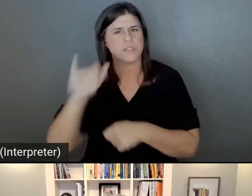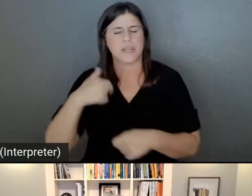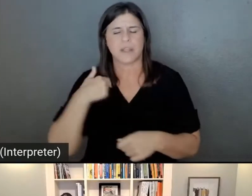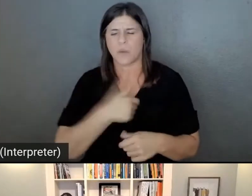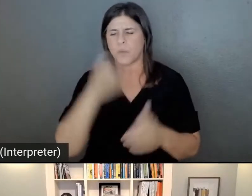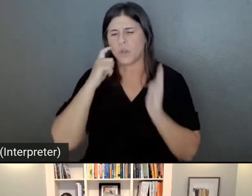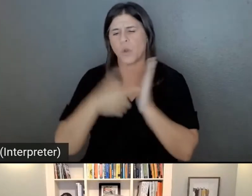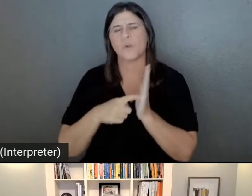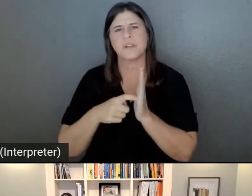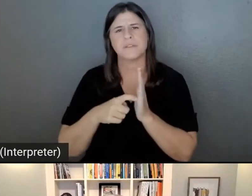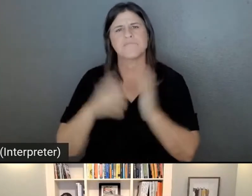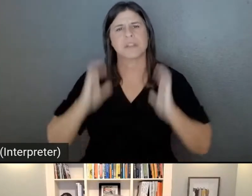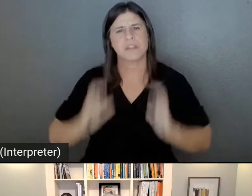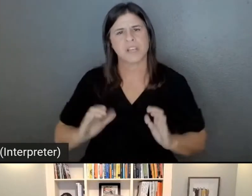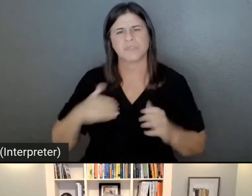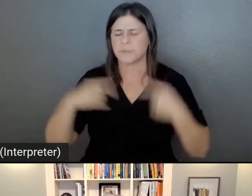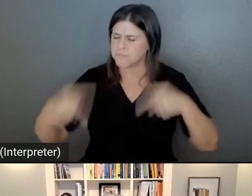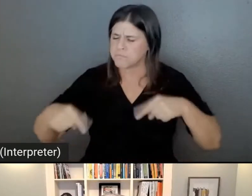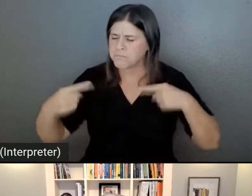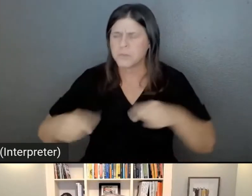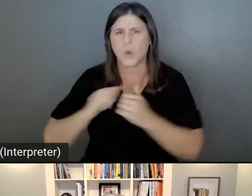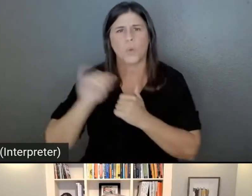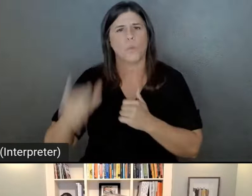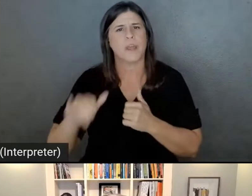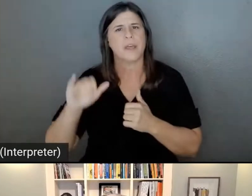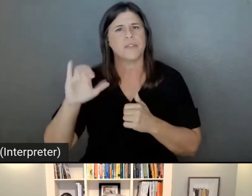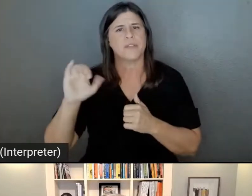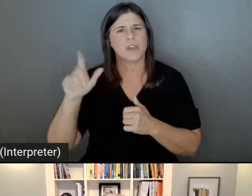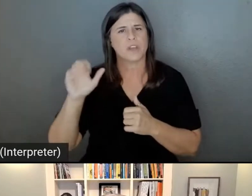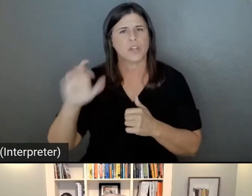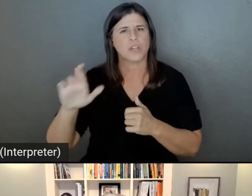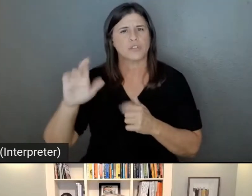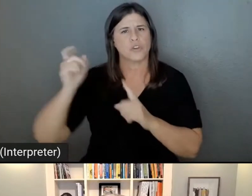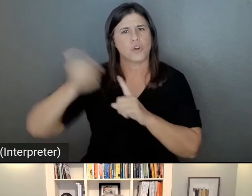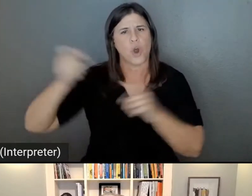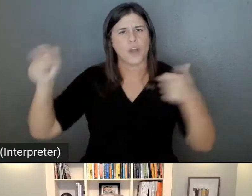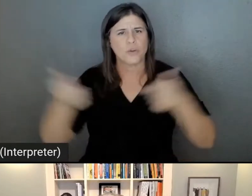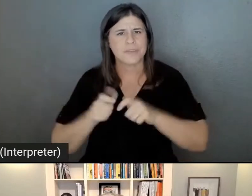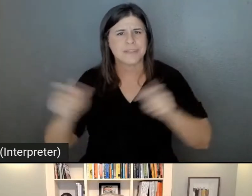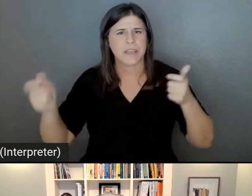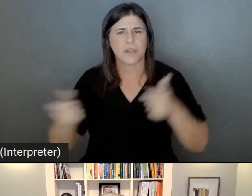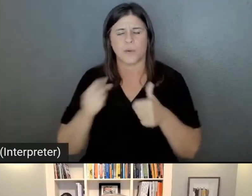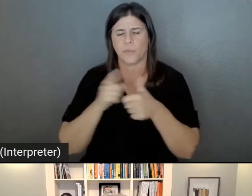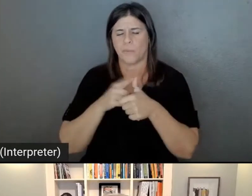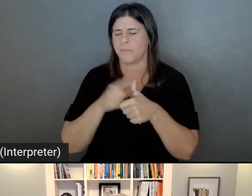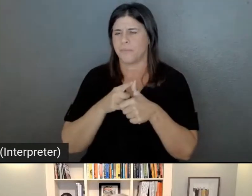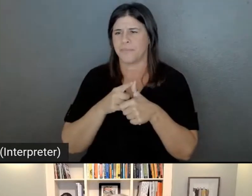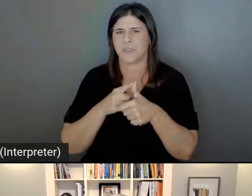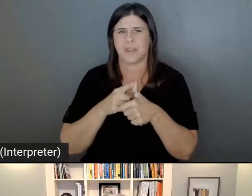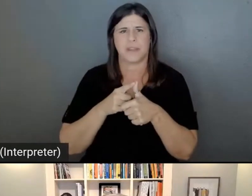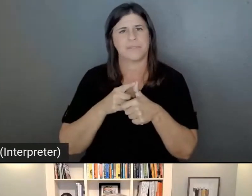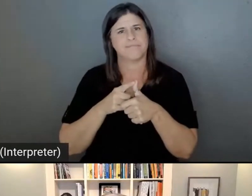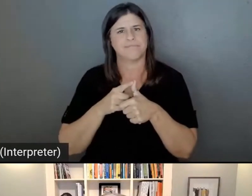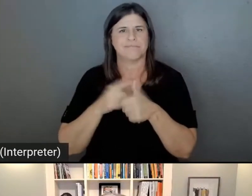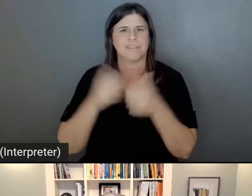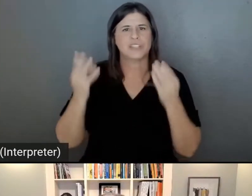have had trouble with with the cluster autoscaler. One of these being think, soft multitenancy.